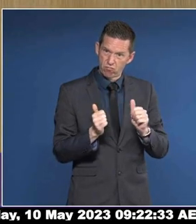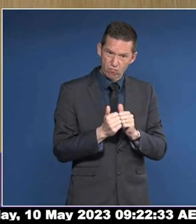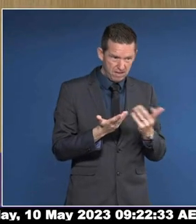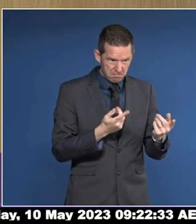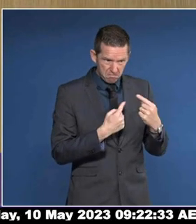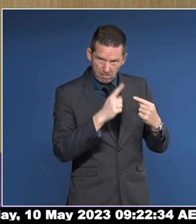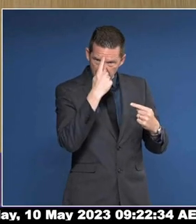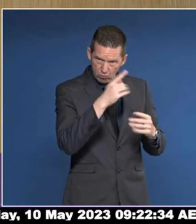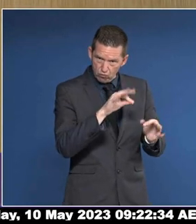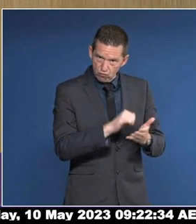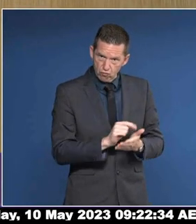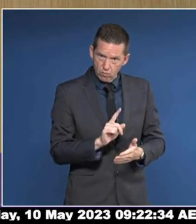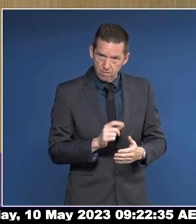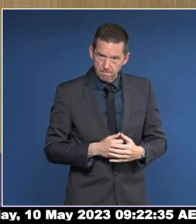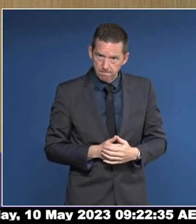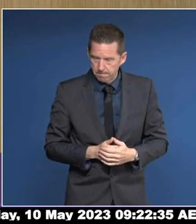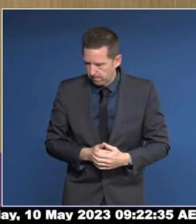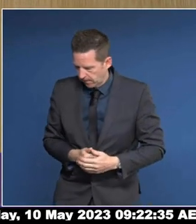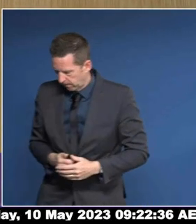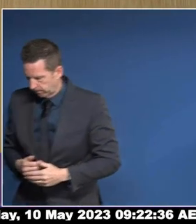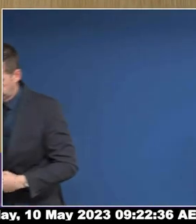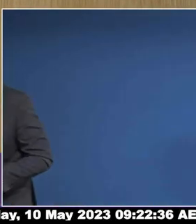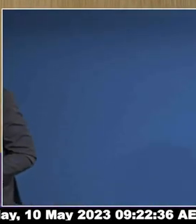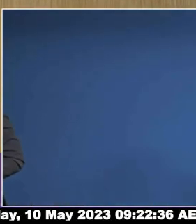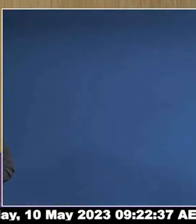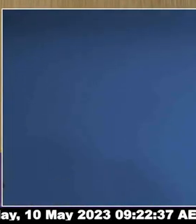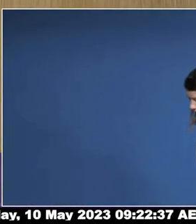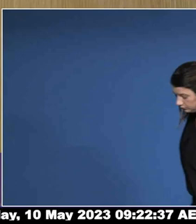accurate. DR CRAWFORD: Ms Eastman, we do train our staff in these biases, because we